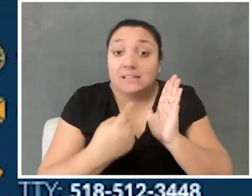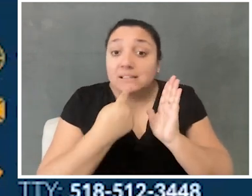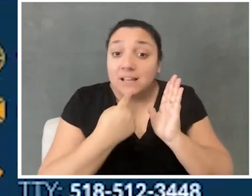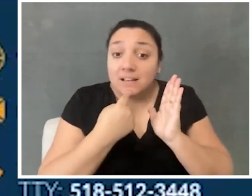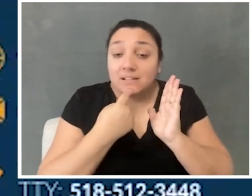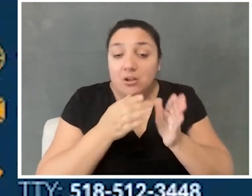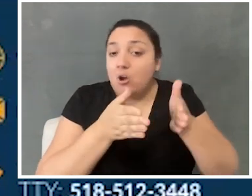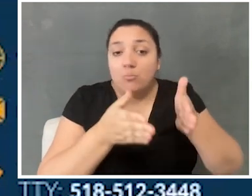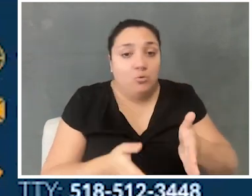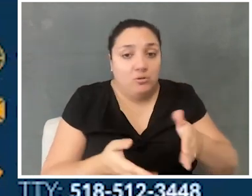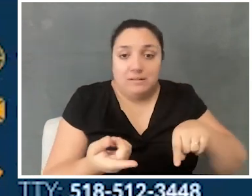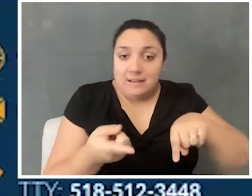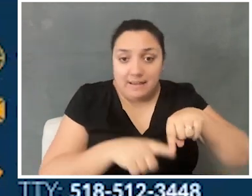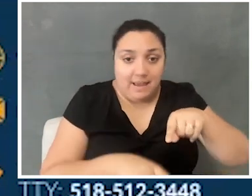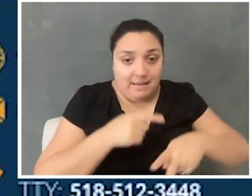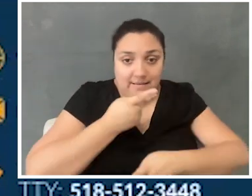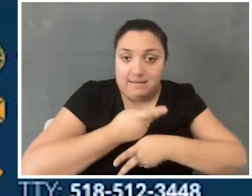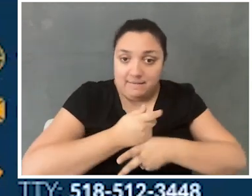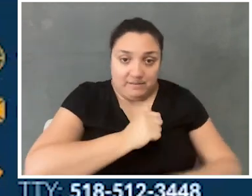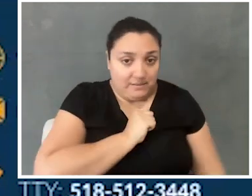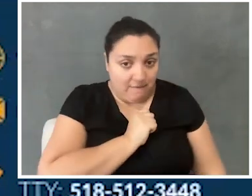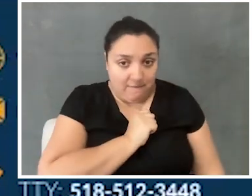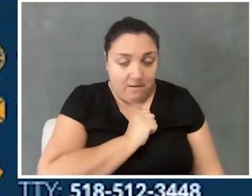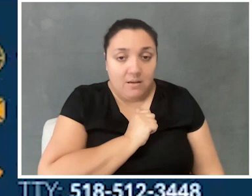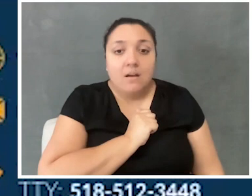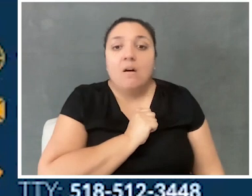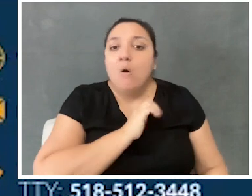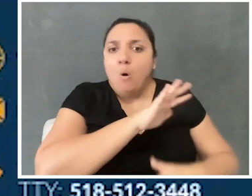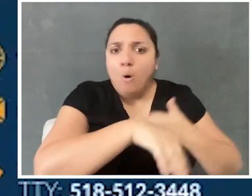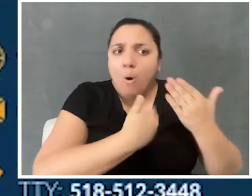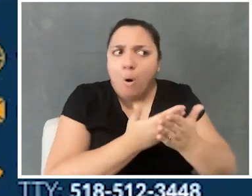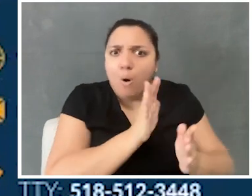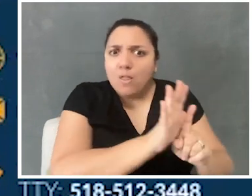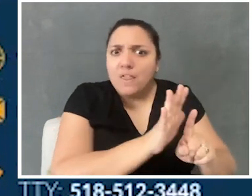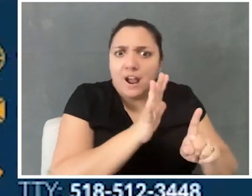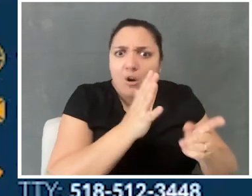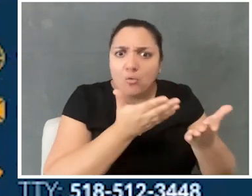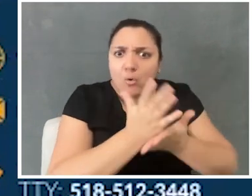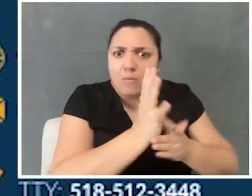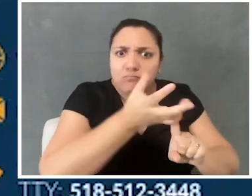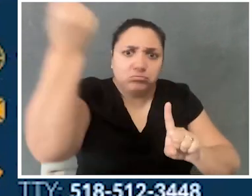an individual is incapable of caring for themselves, they can have all of their rights taken away from them